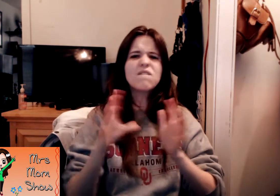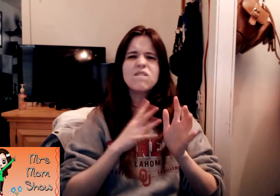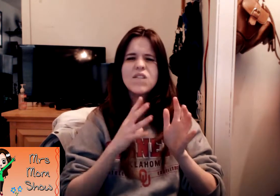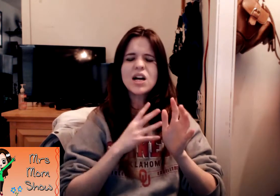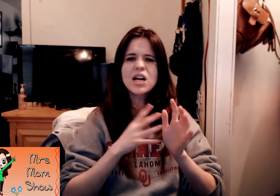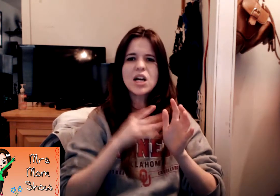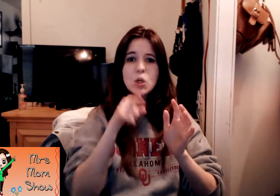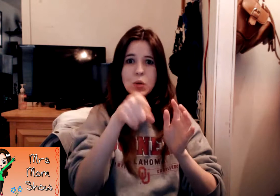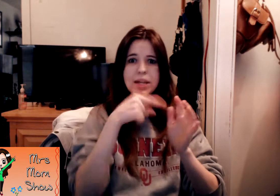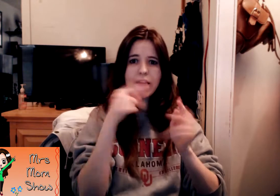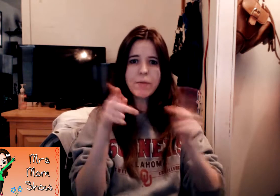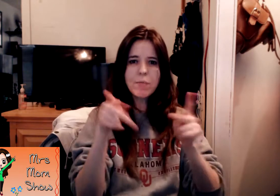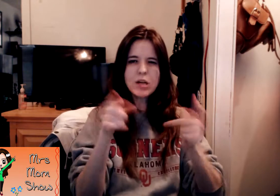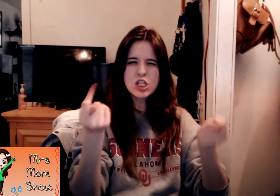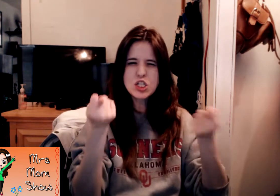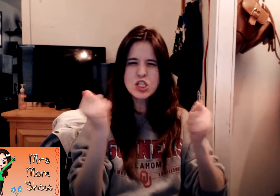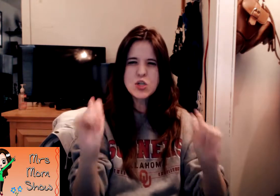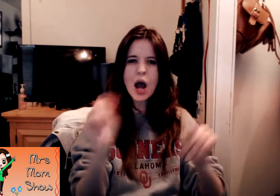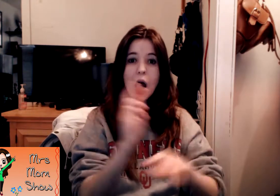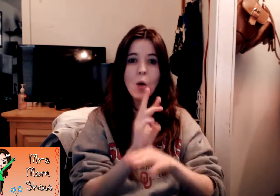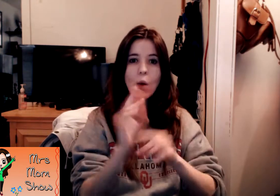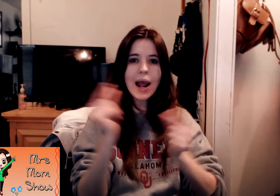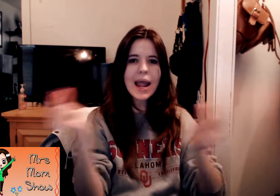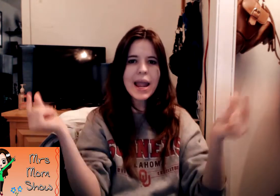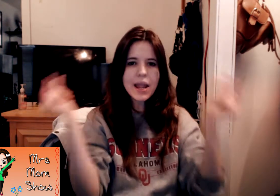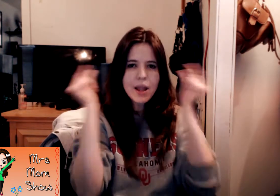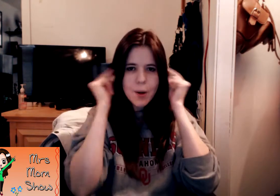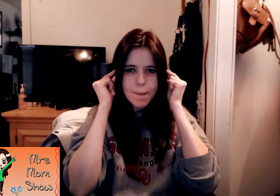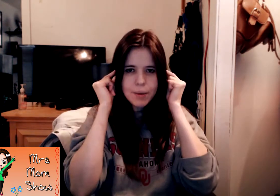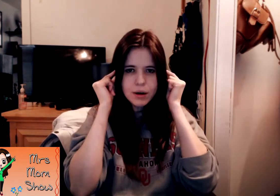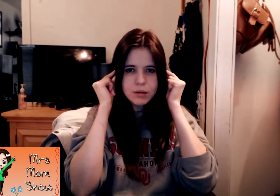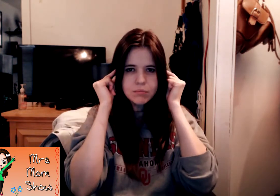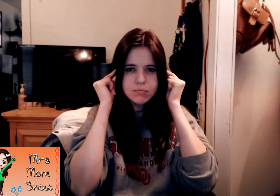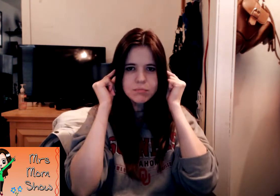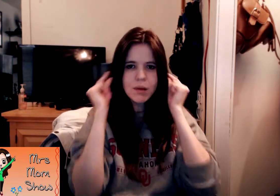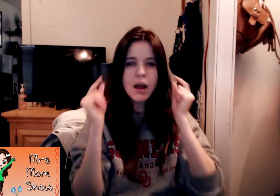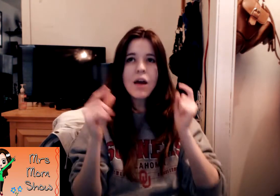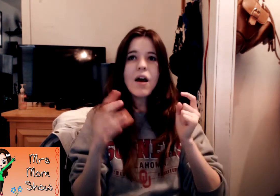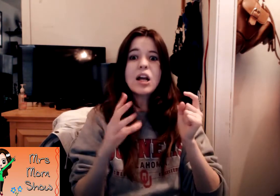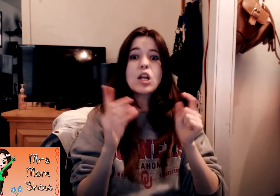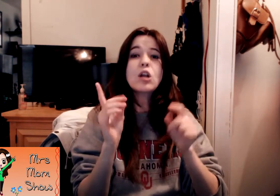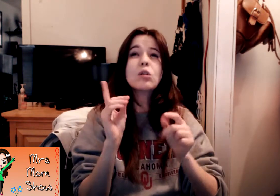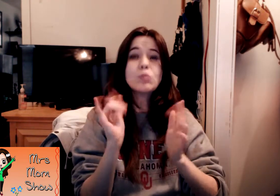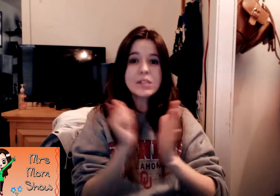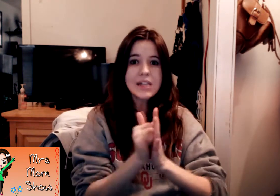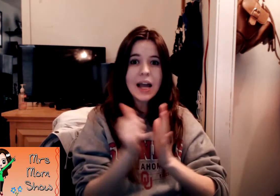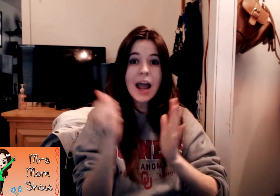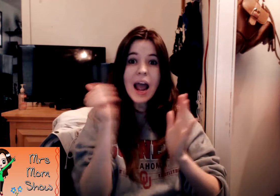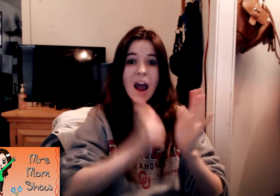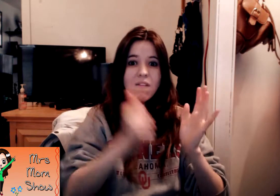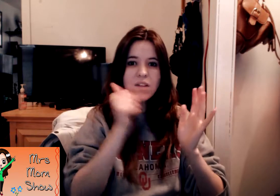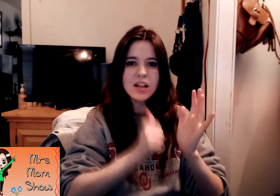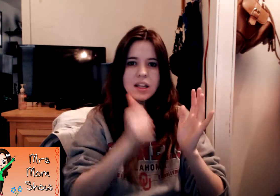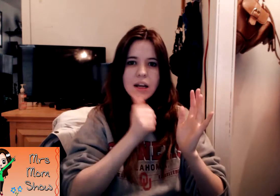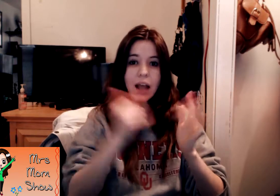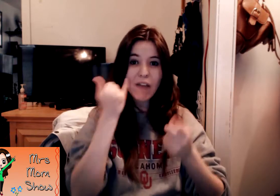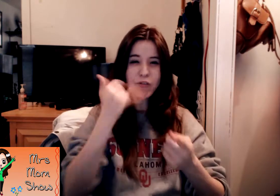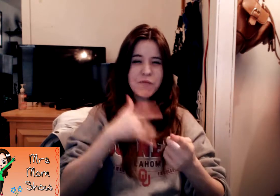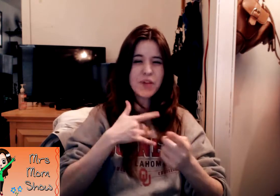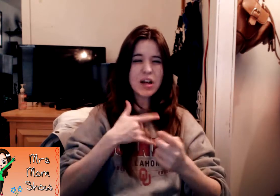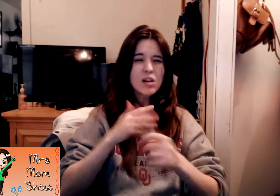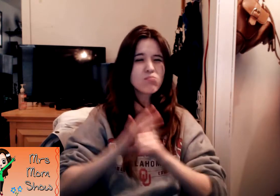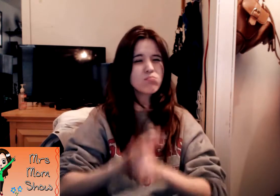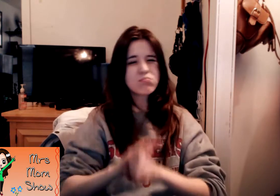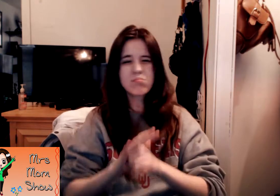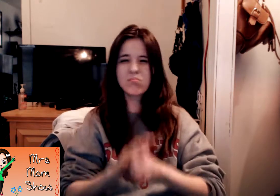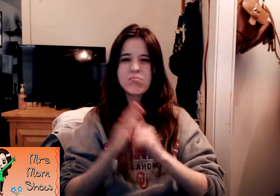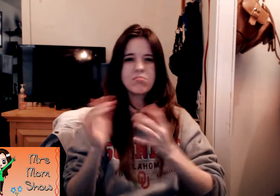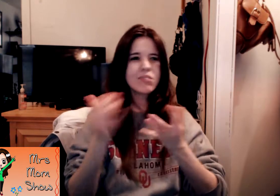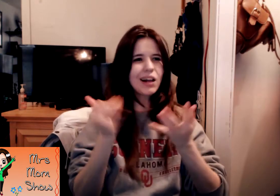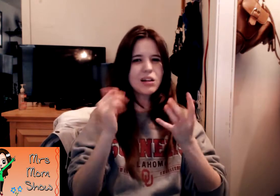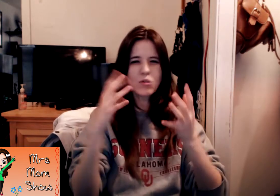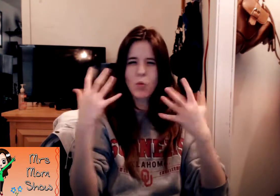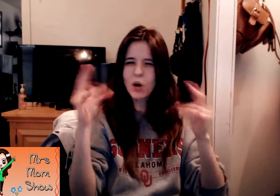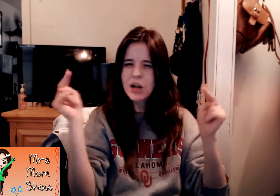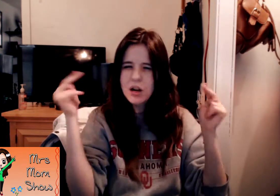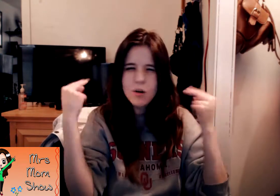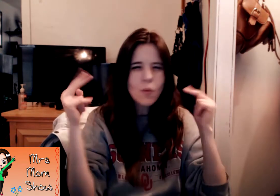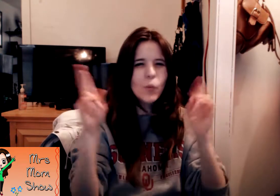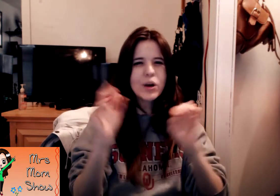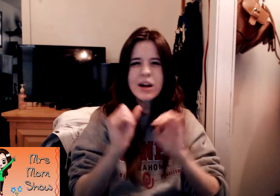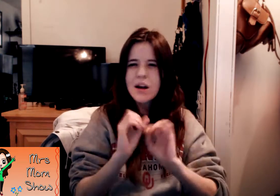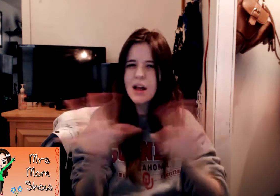Fine. You, hearing people, try to wear ear plugs. Do that daily, if you feel stressed out like a lot of noises bug you, etc...